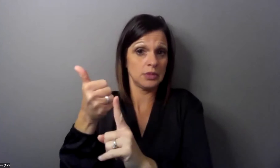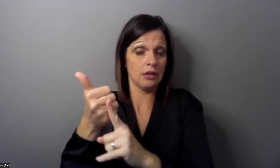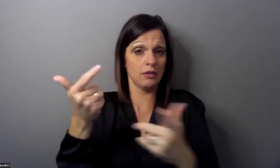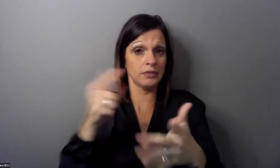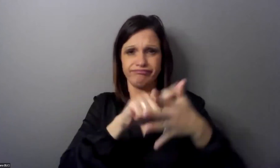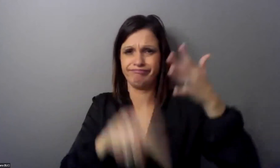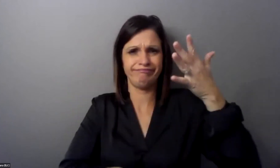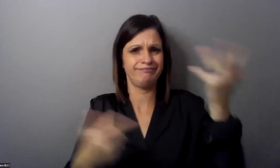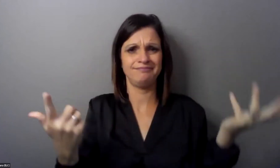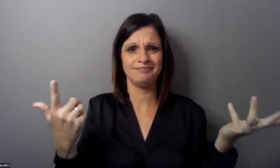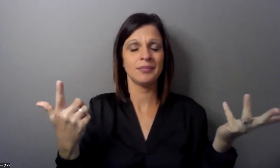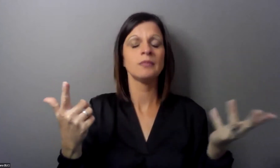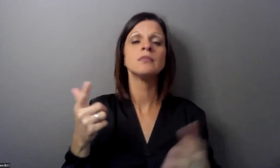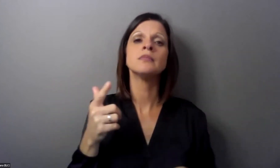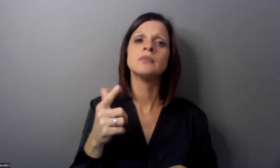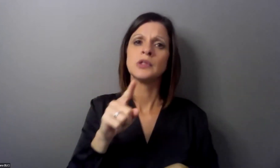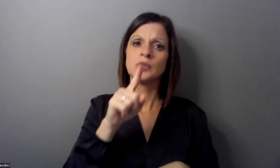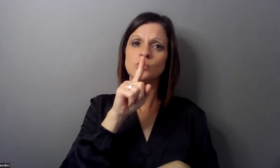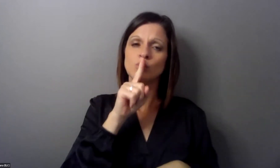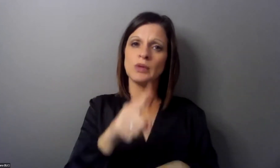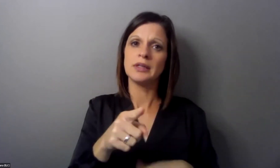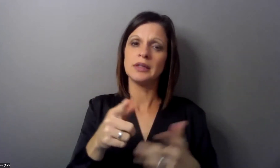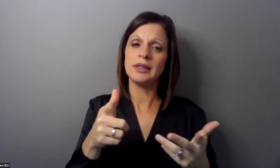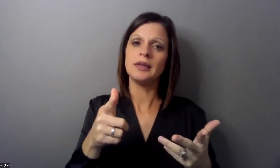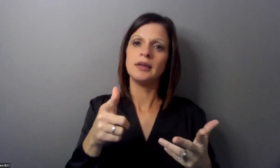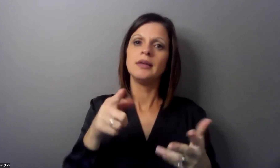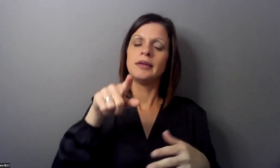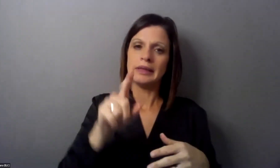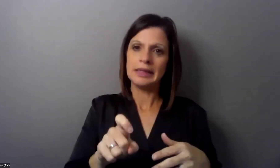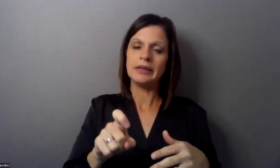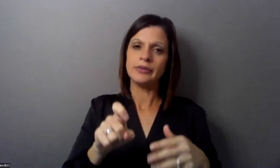to address this. And before we can effectively